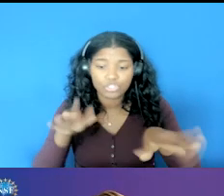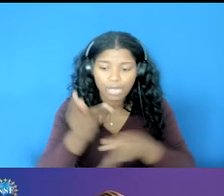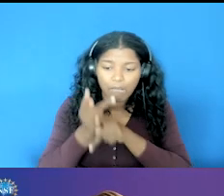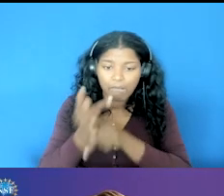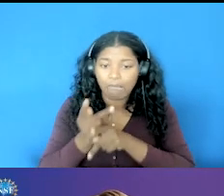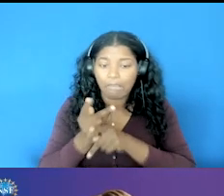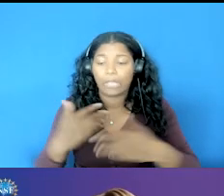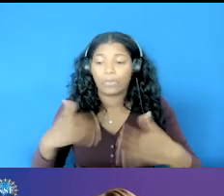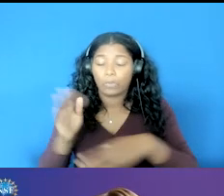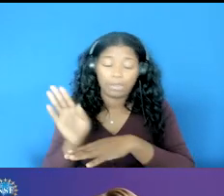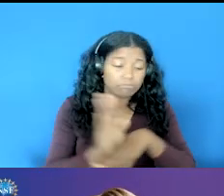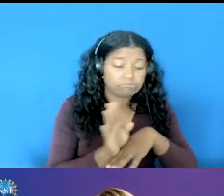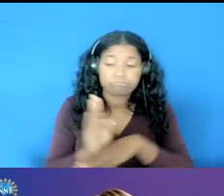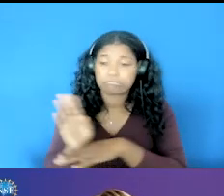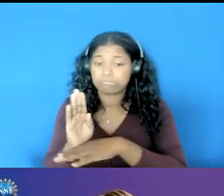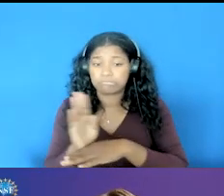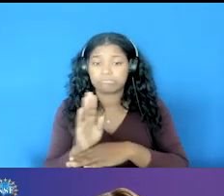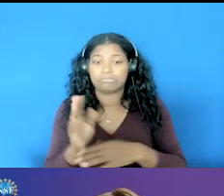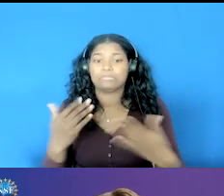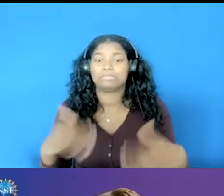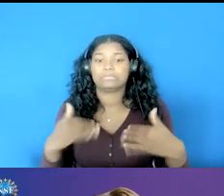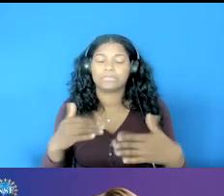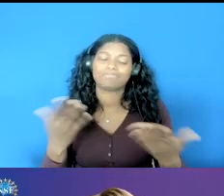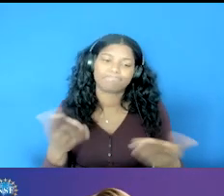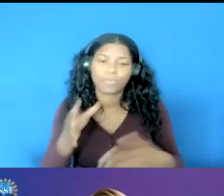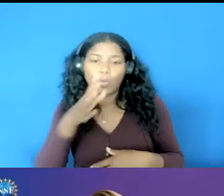And these often fall disproportionately on women and underrepresented groups.